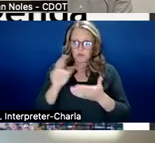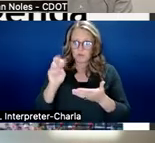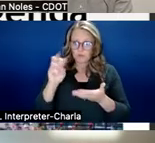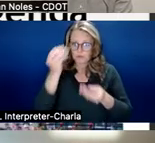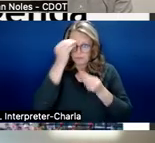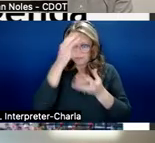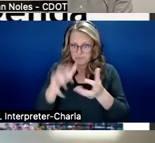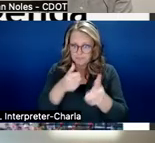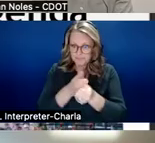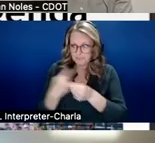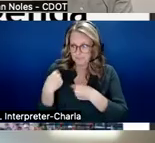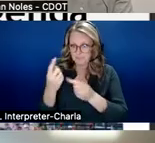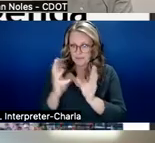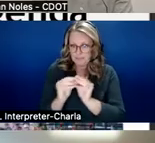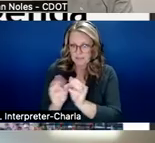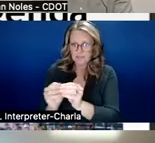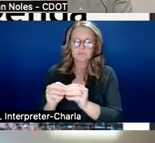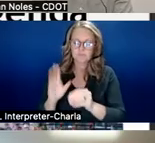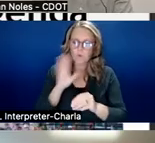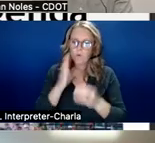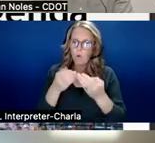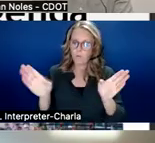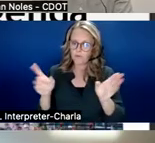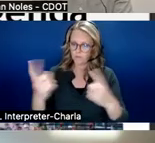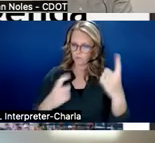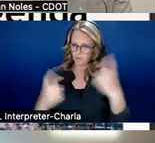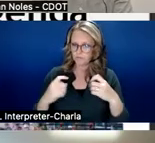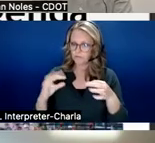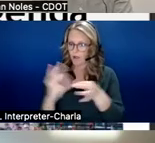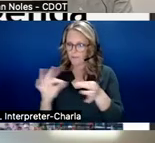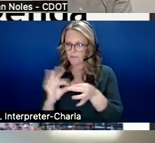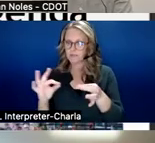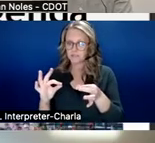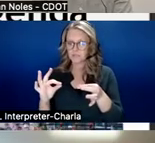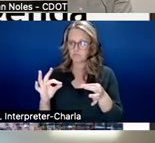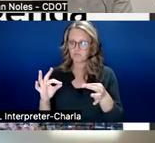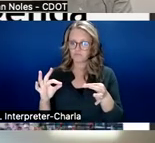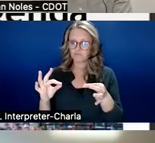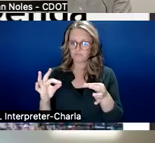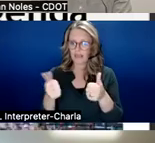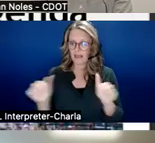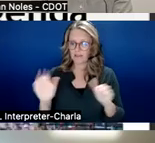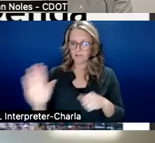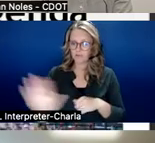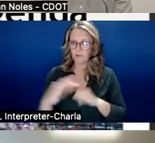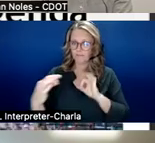and then we'll spend a lot of time on questions and comments and any feedback you have for us.